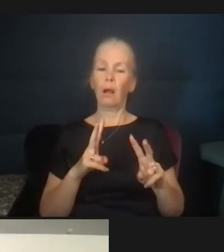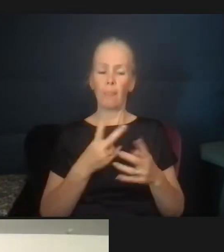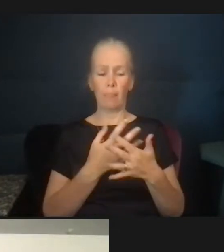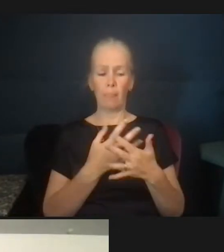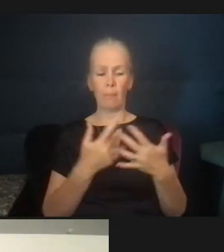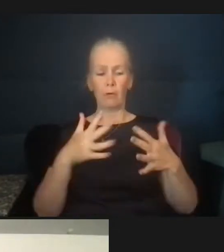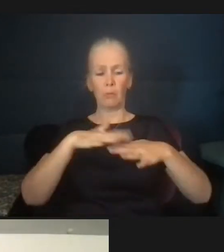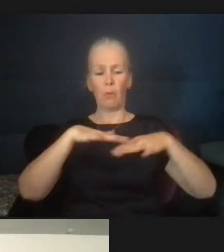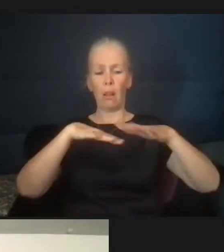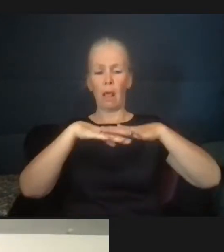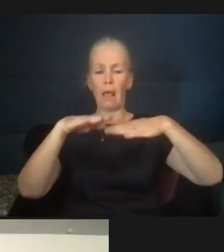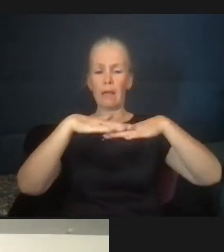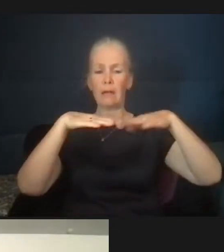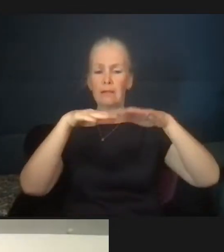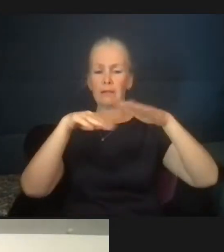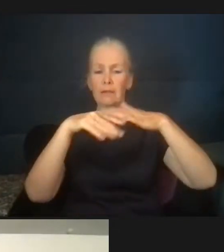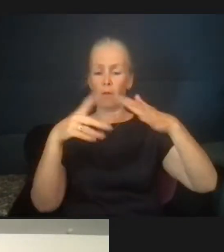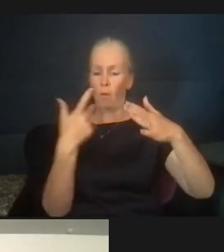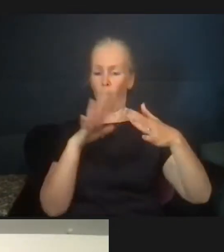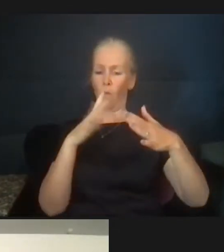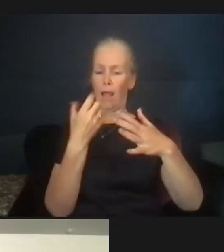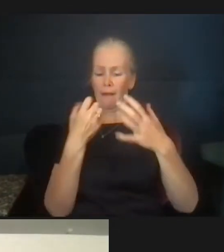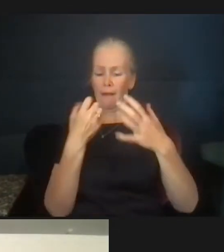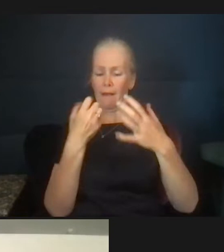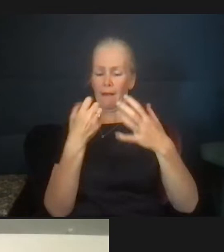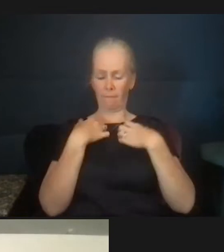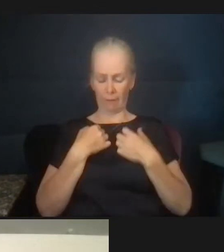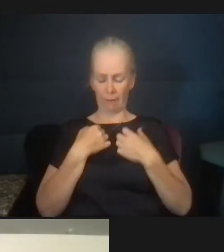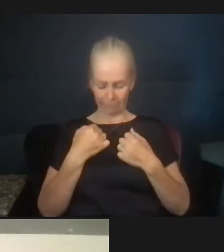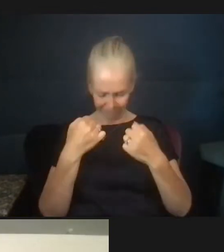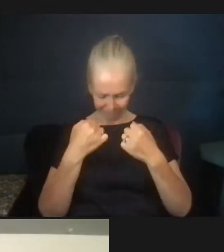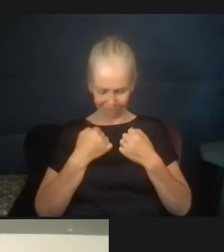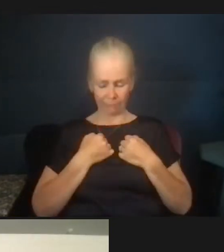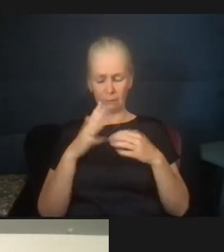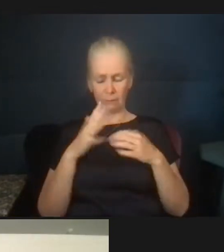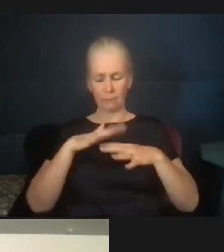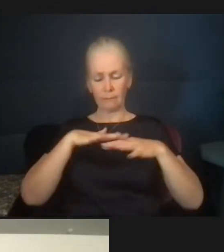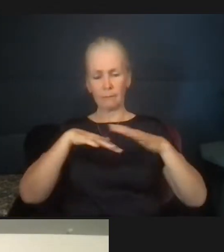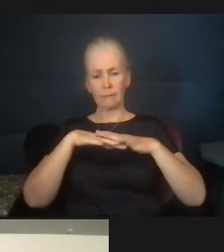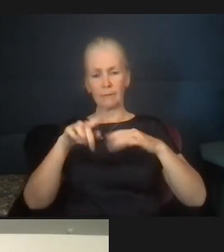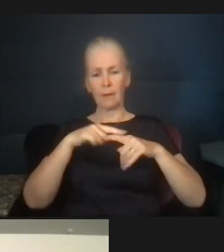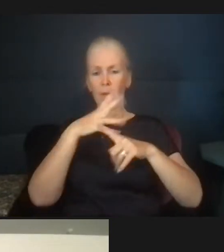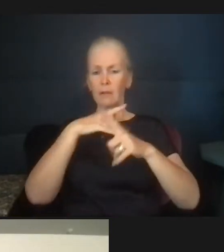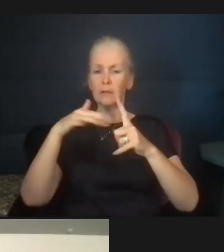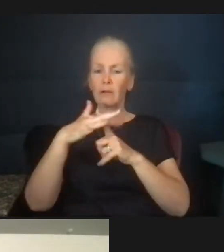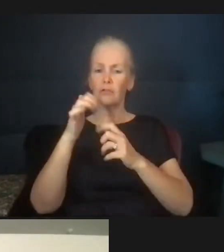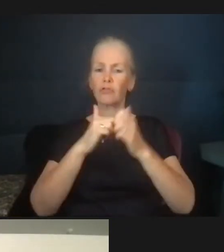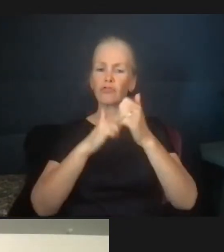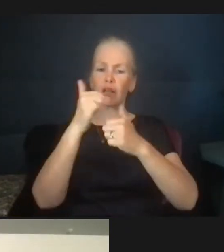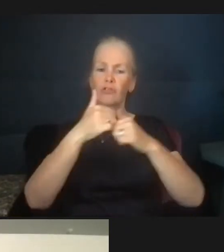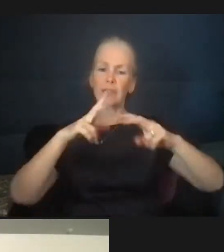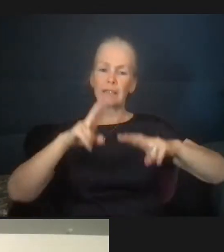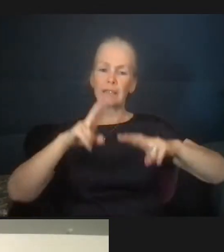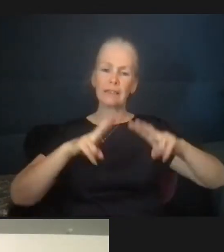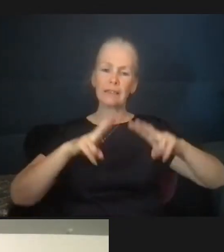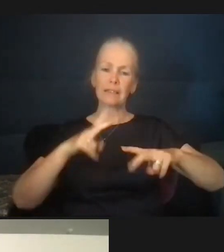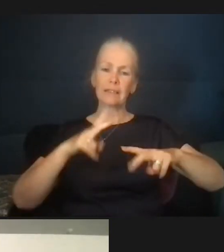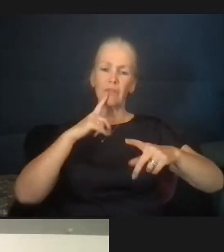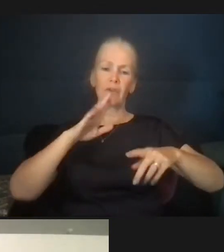layers that we all sort of possess, but also the social structural analysis of inequality and how